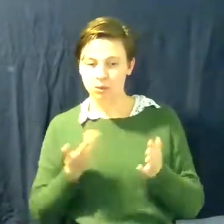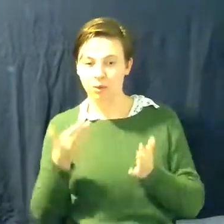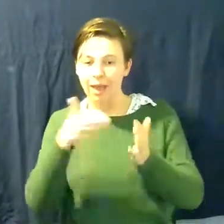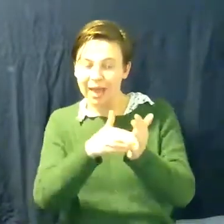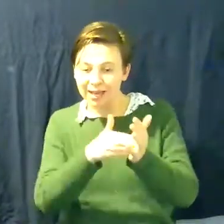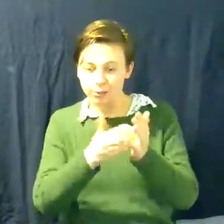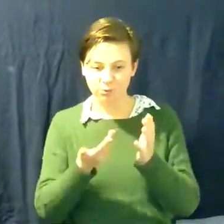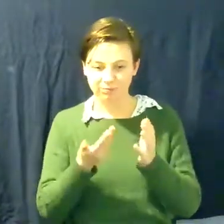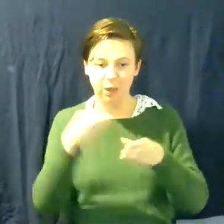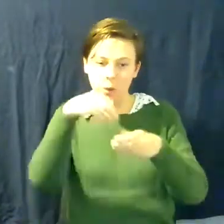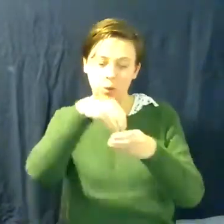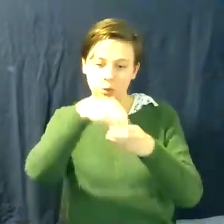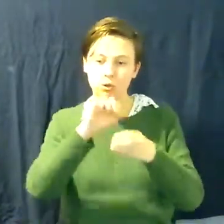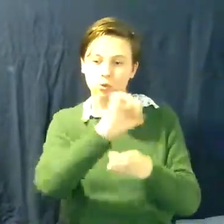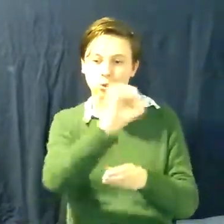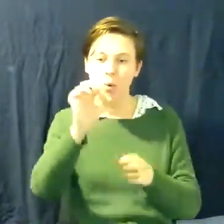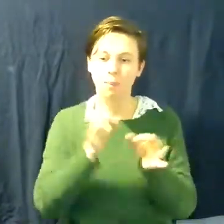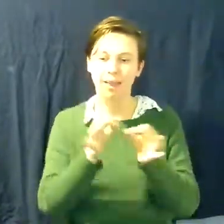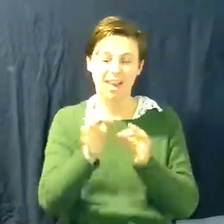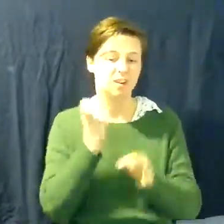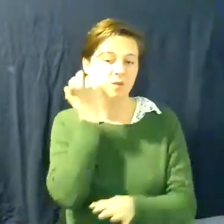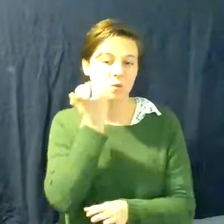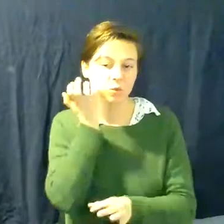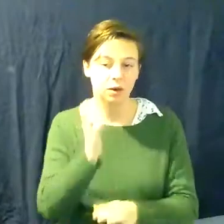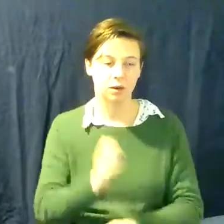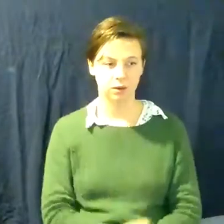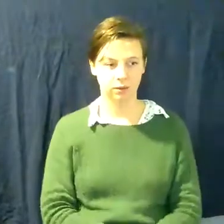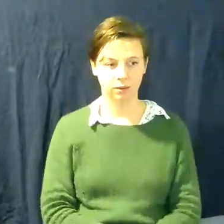that into your NDIS in the future, like if there are things that you're